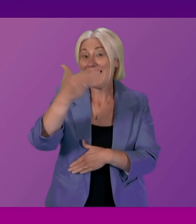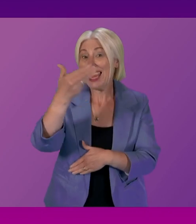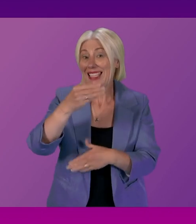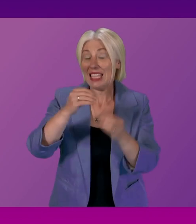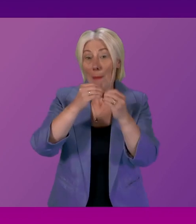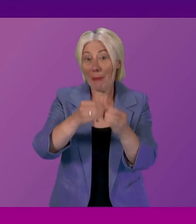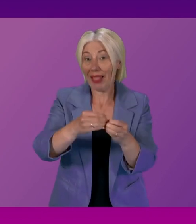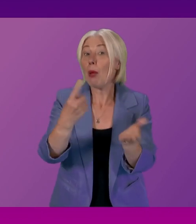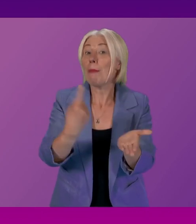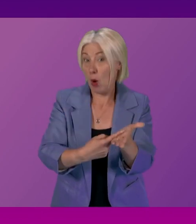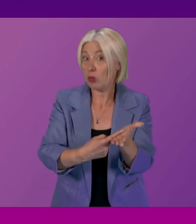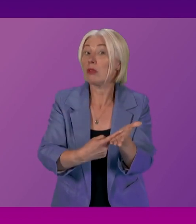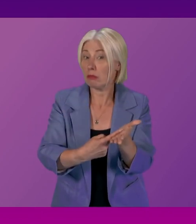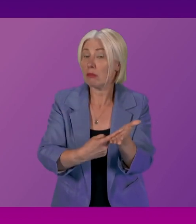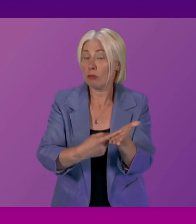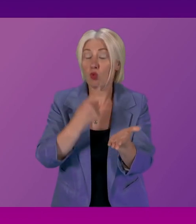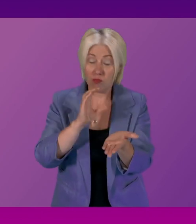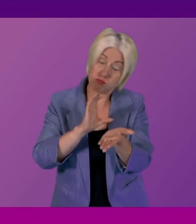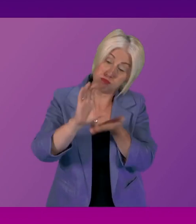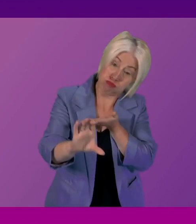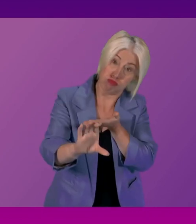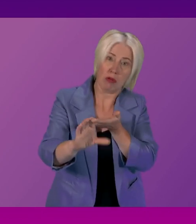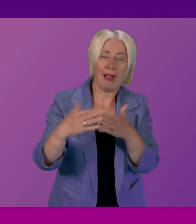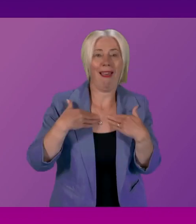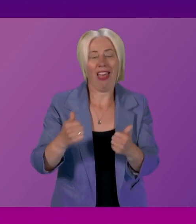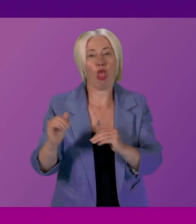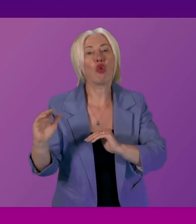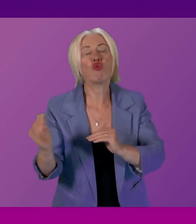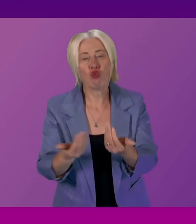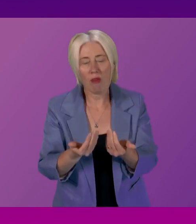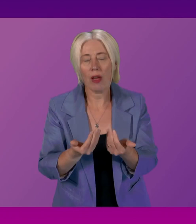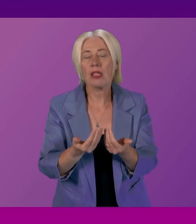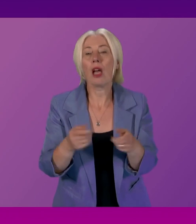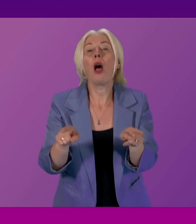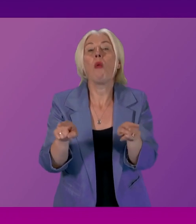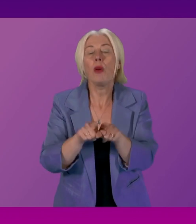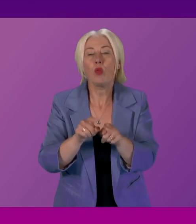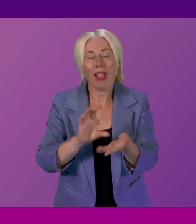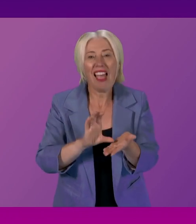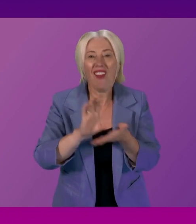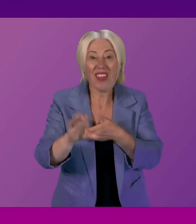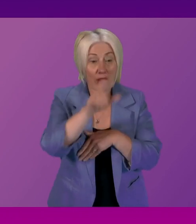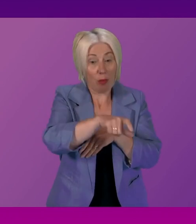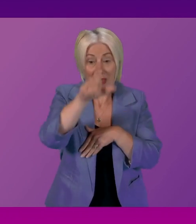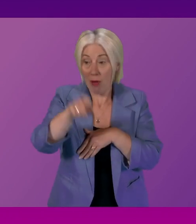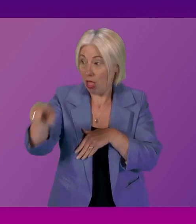We are investing not just in the health service but, importantly, in the people who provide